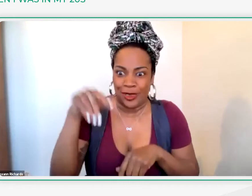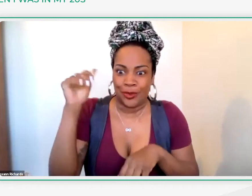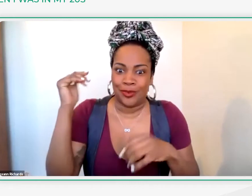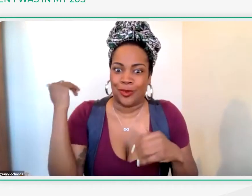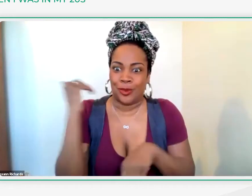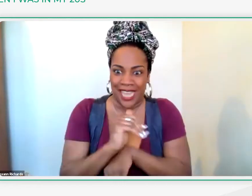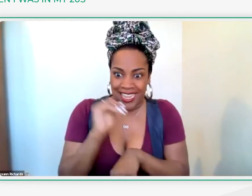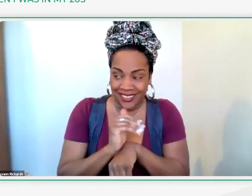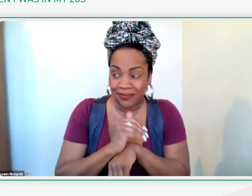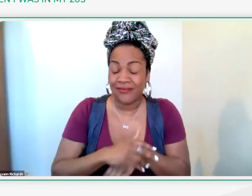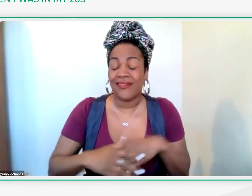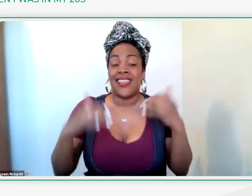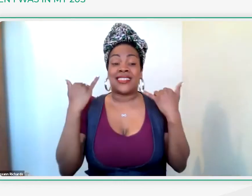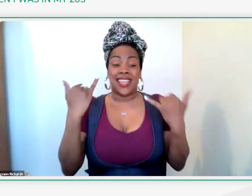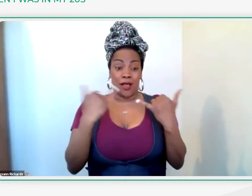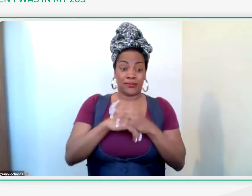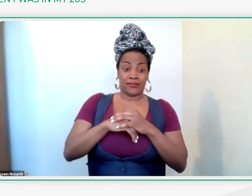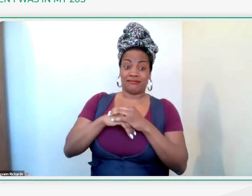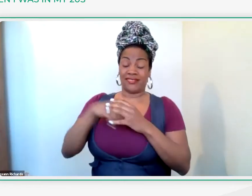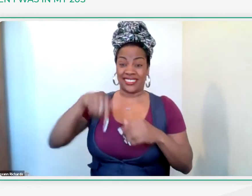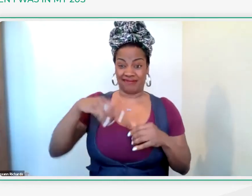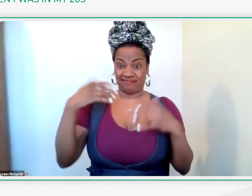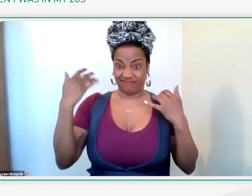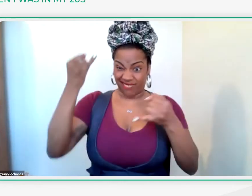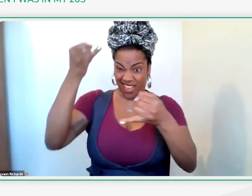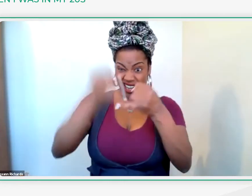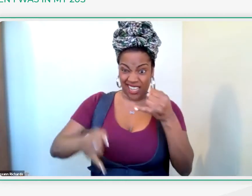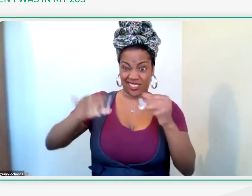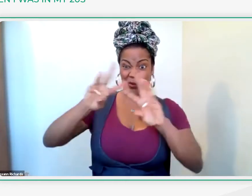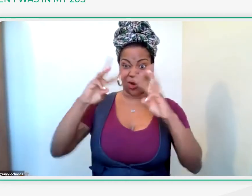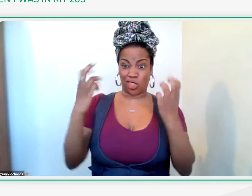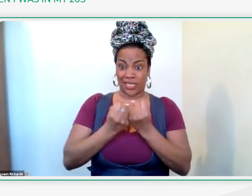And I am looking forward to our discussion tonight.